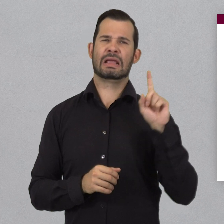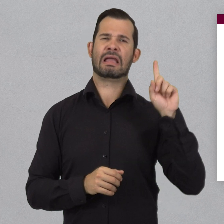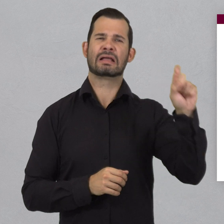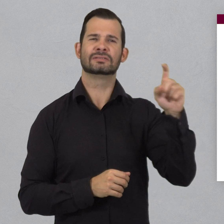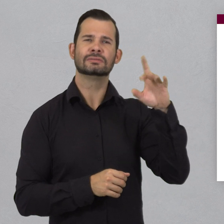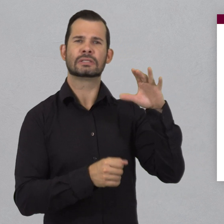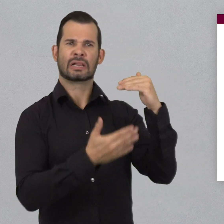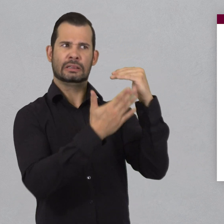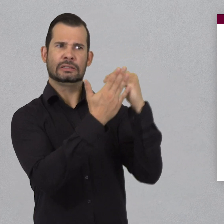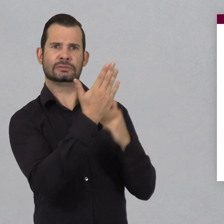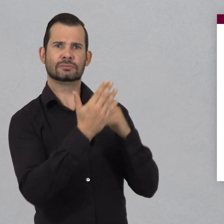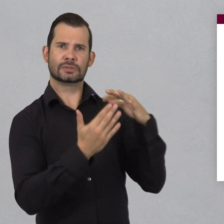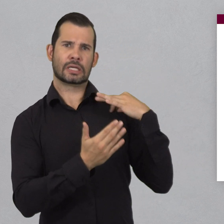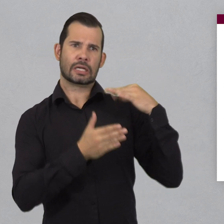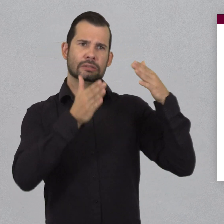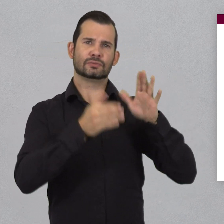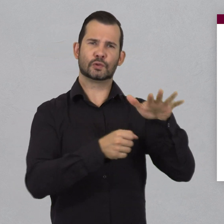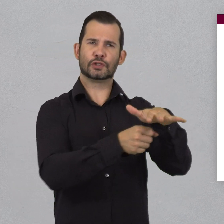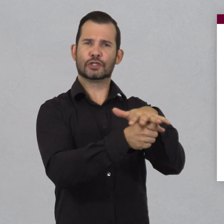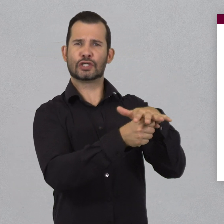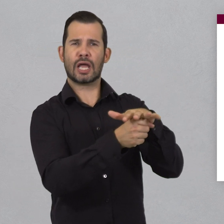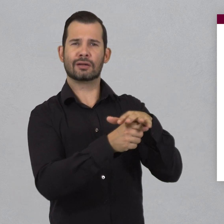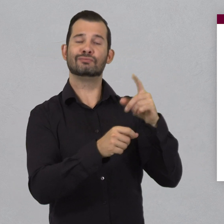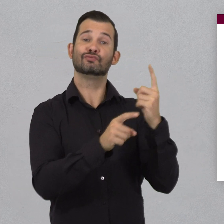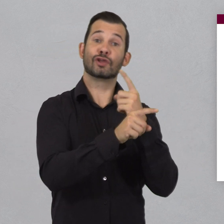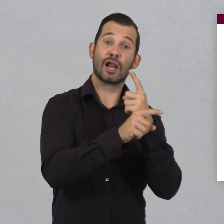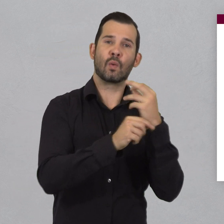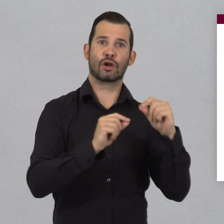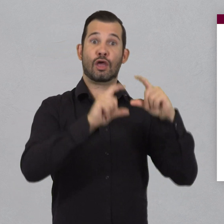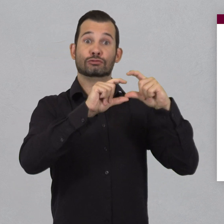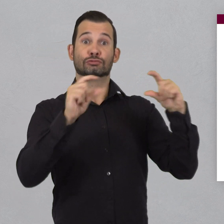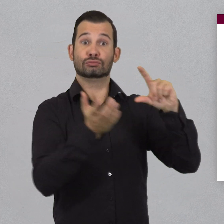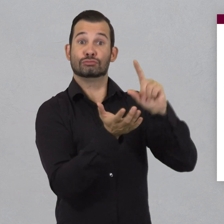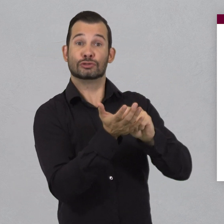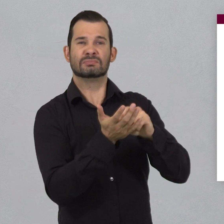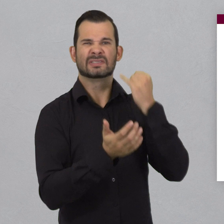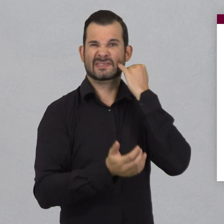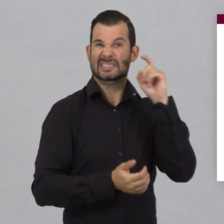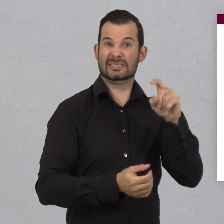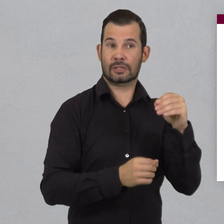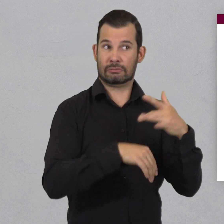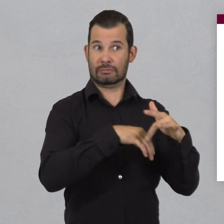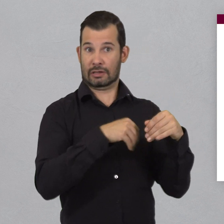You can ask for the list of candidates for your riding—in regular or large print—if